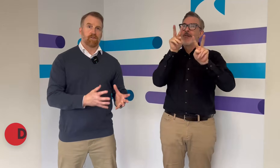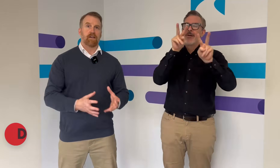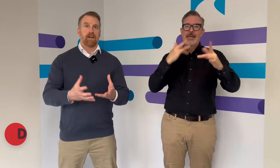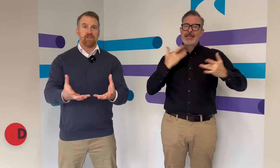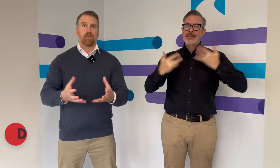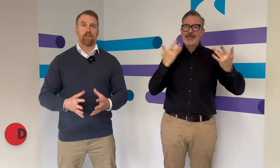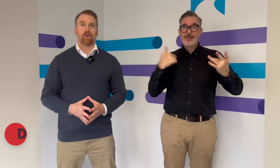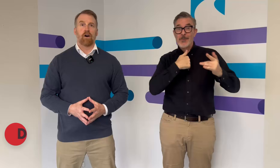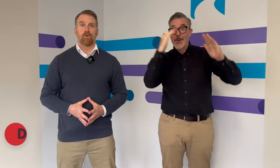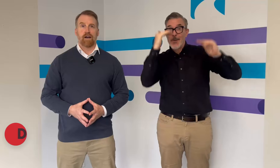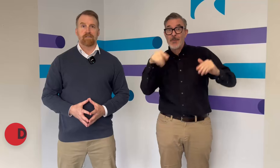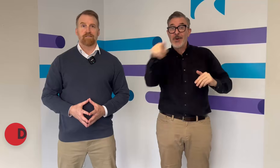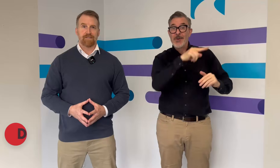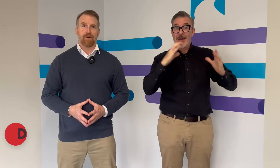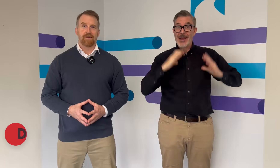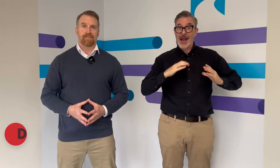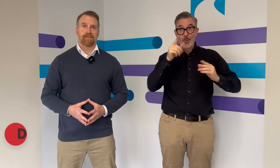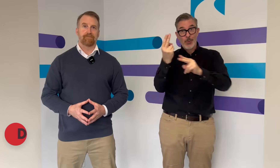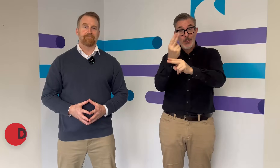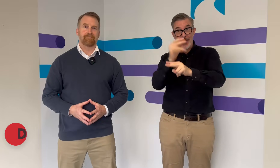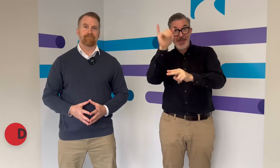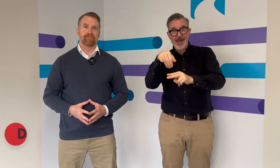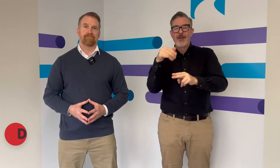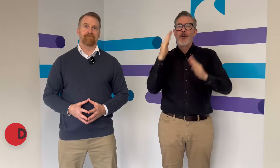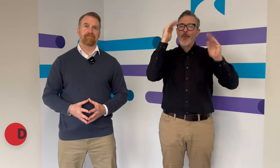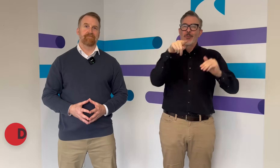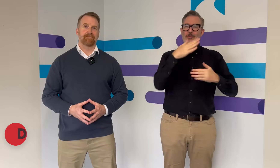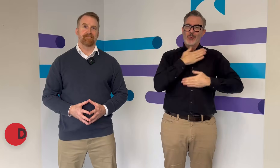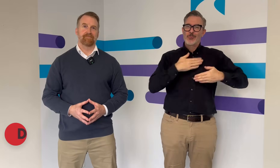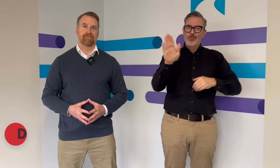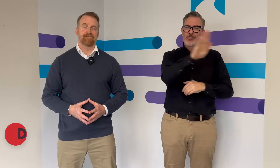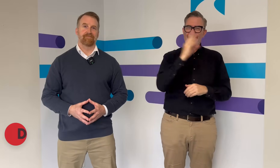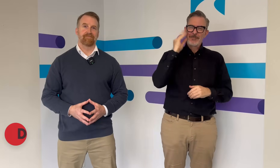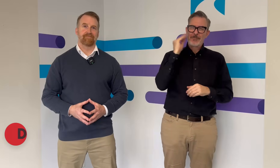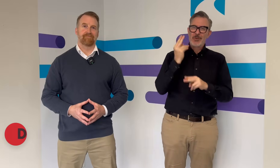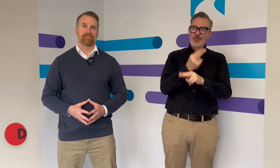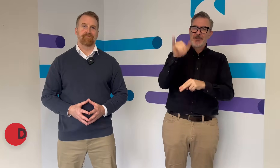and we hope that our customers enjoy their Convo Access experience.